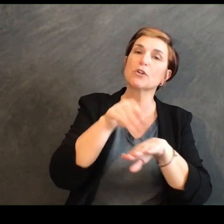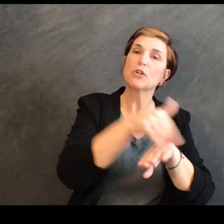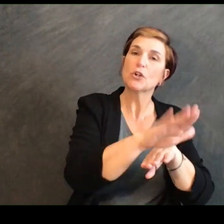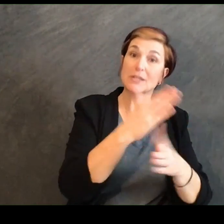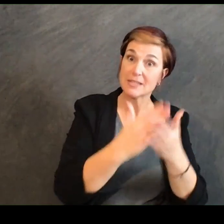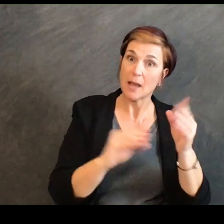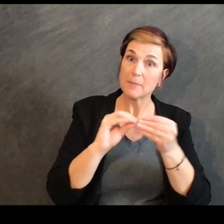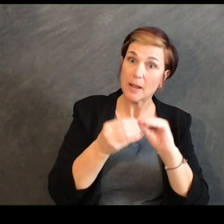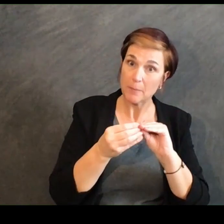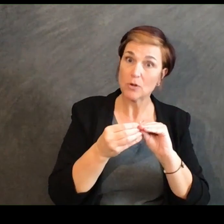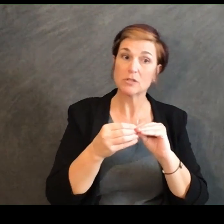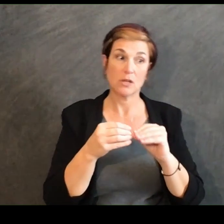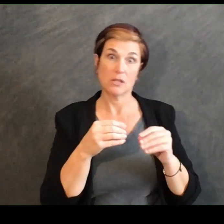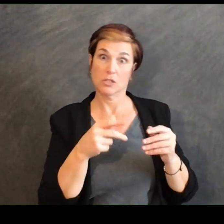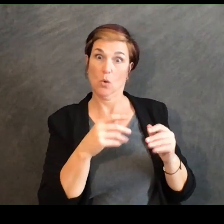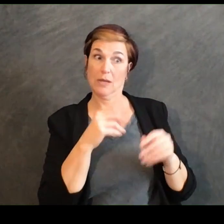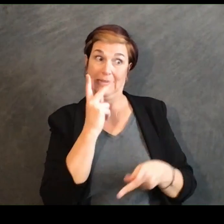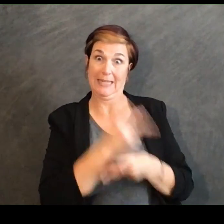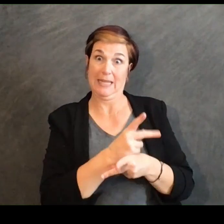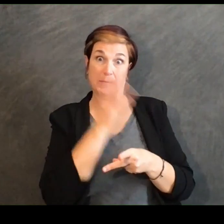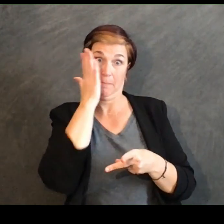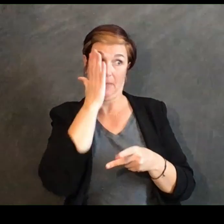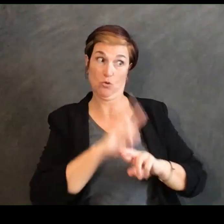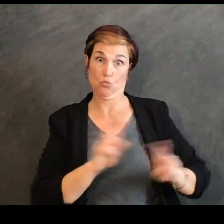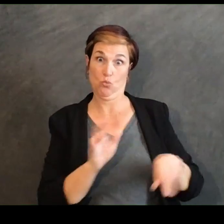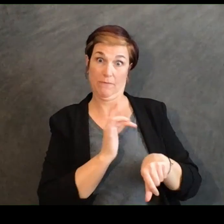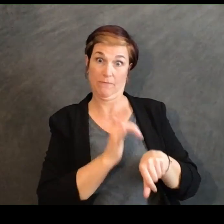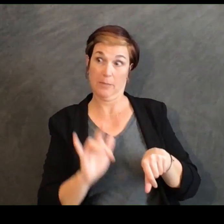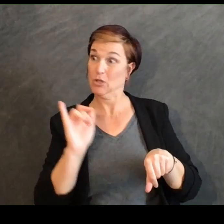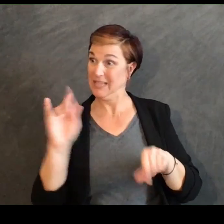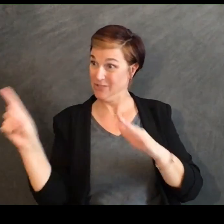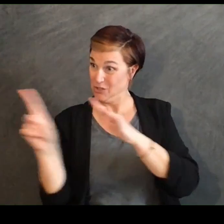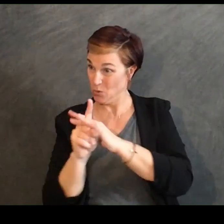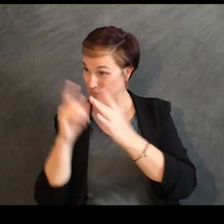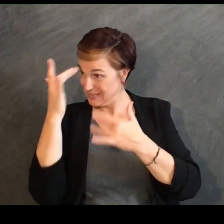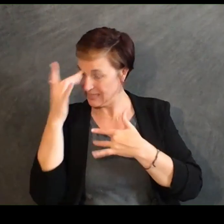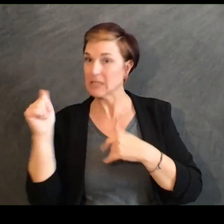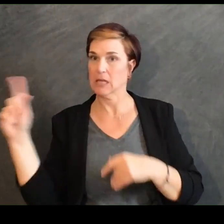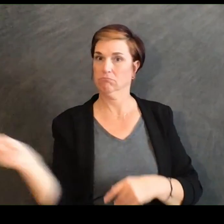need them so we're in full planning mode for each of those things and I might add